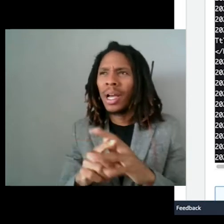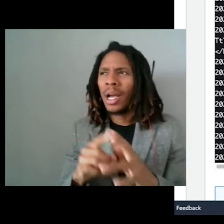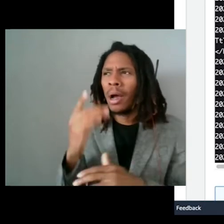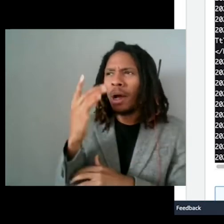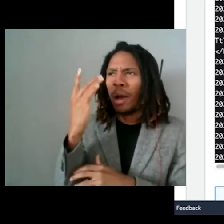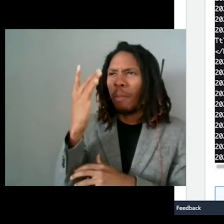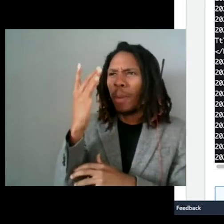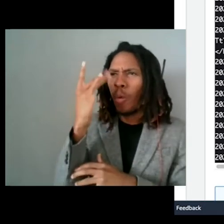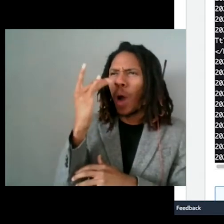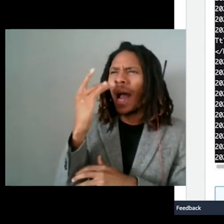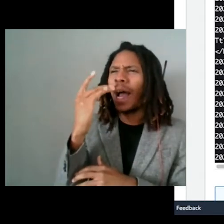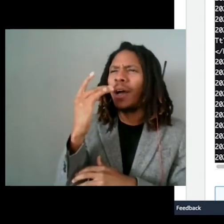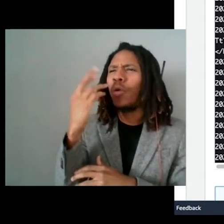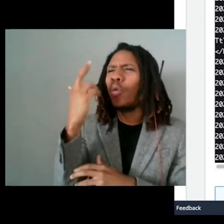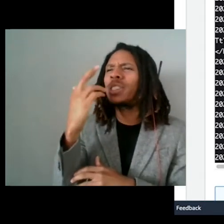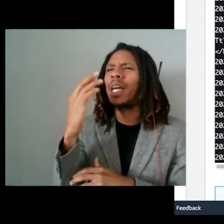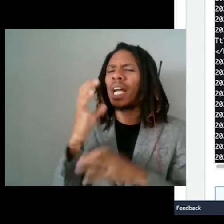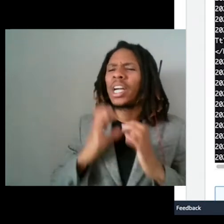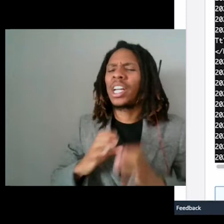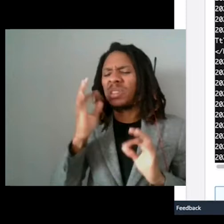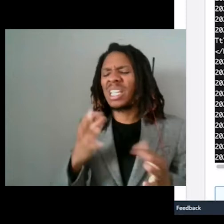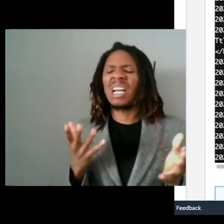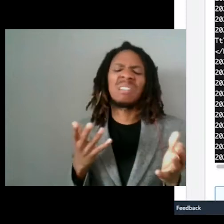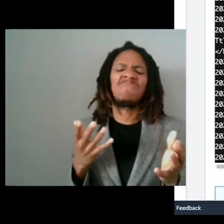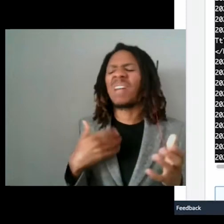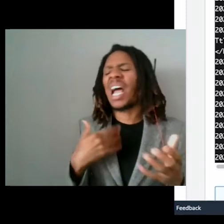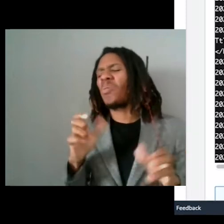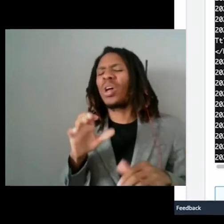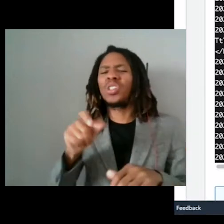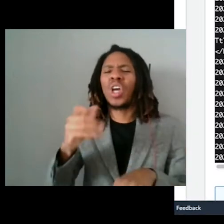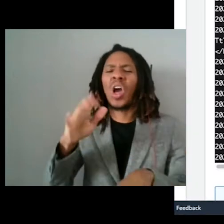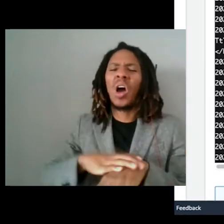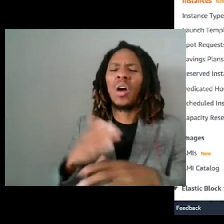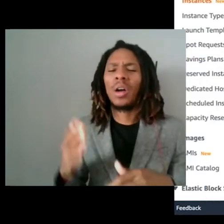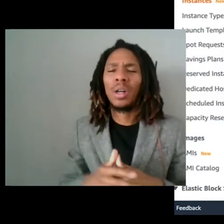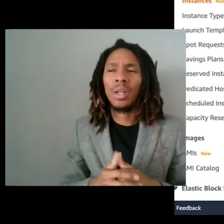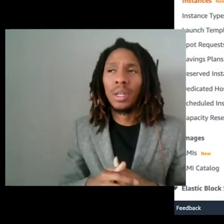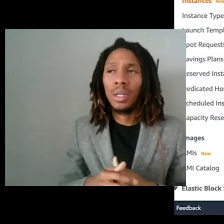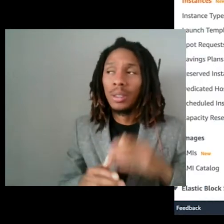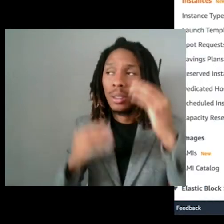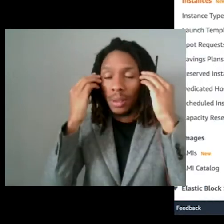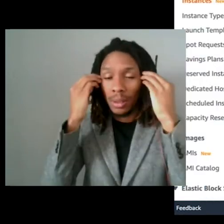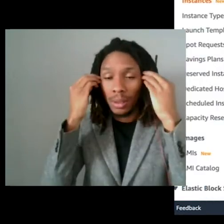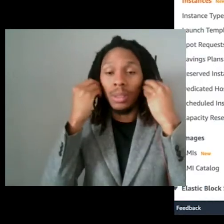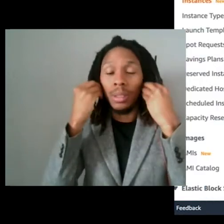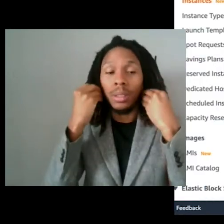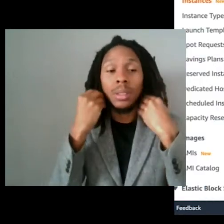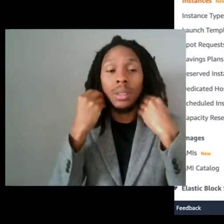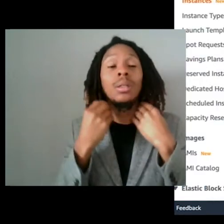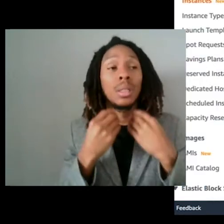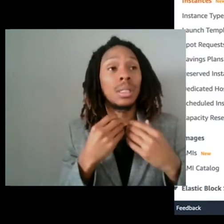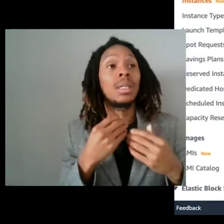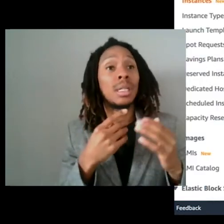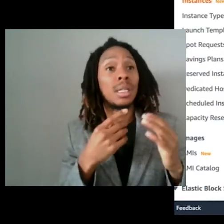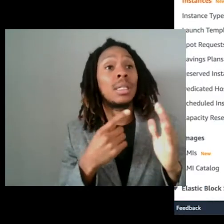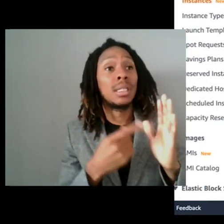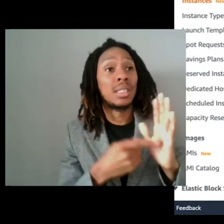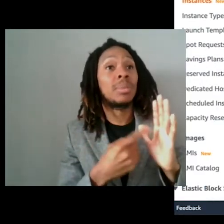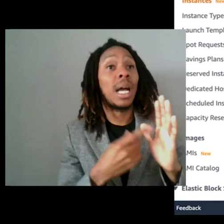I mean, it seems like you just turn this on every Omni. Is there a situation where you wouldn't? And to some extent we would encourage that. There's really-